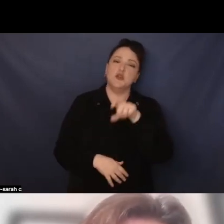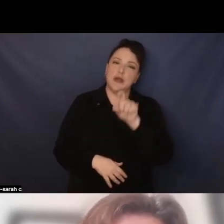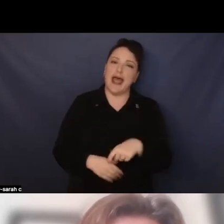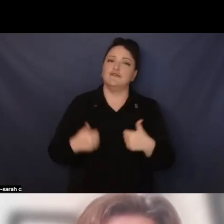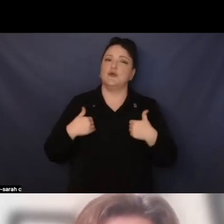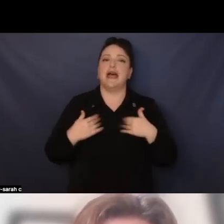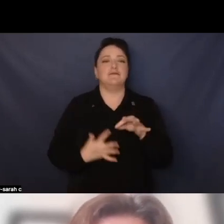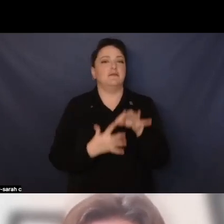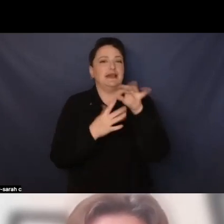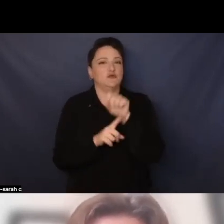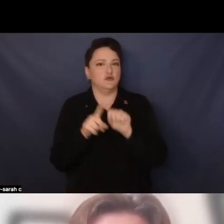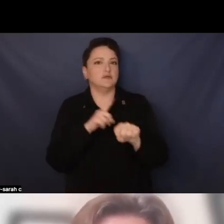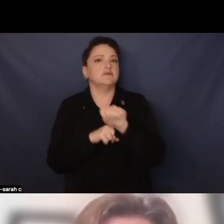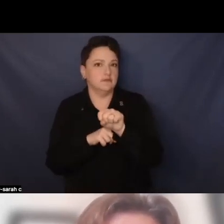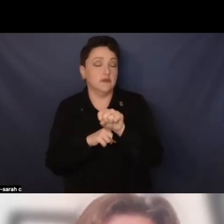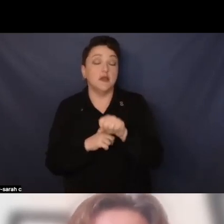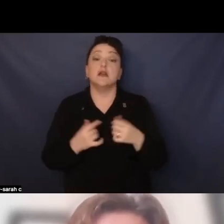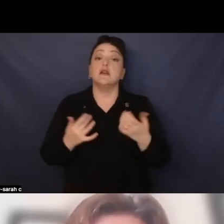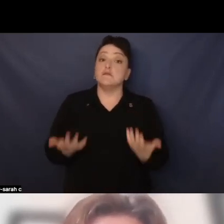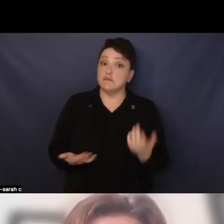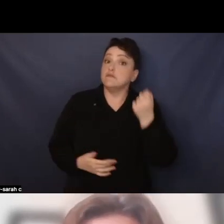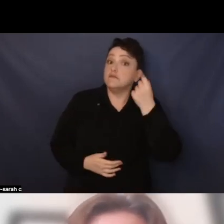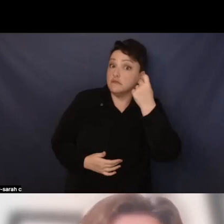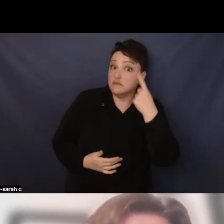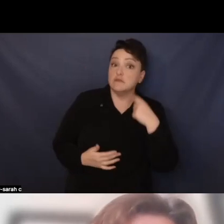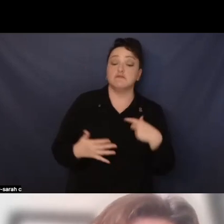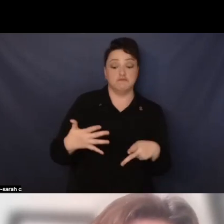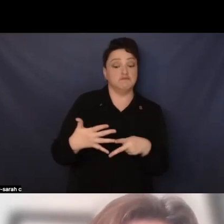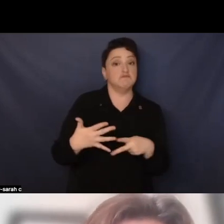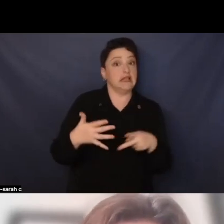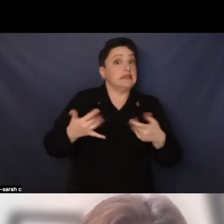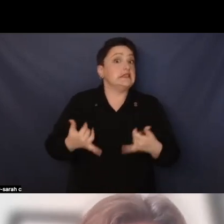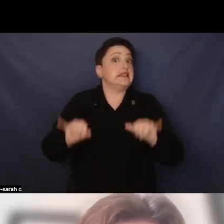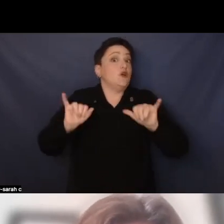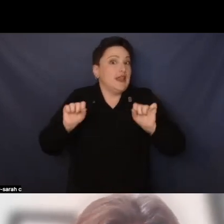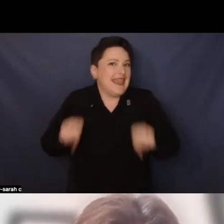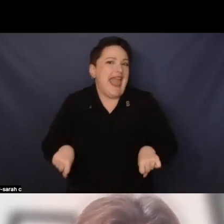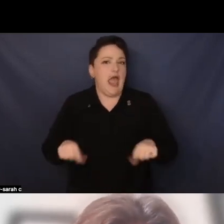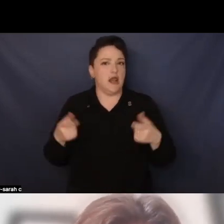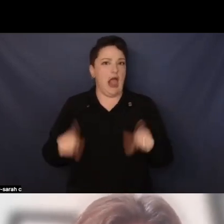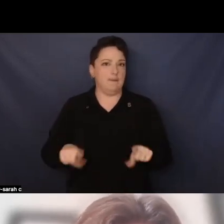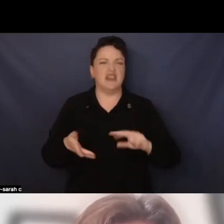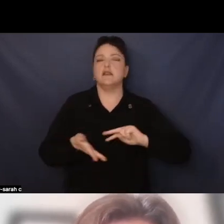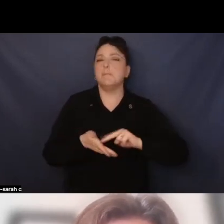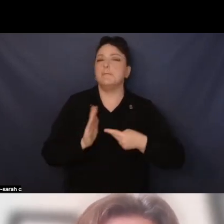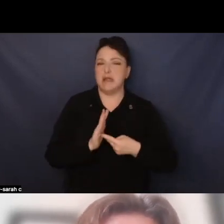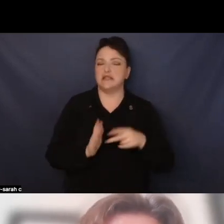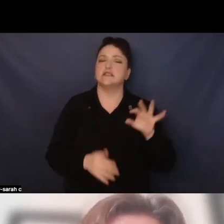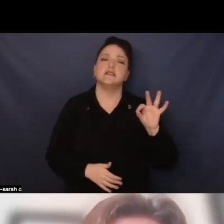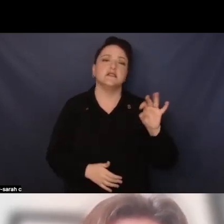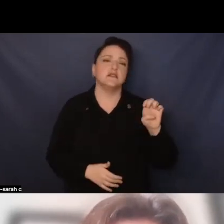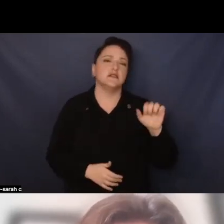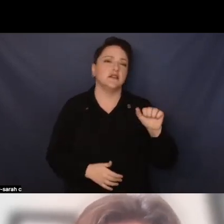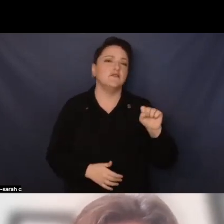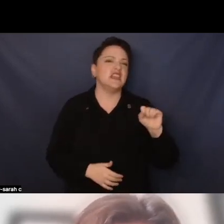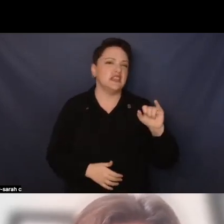But they are still feasible. They are things that could happen. Next slide. Okay. So this is still